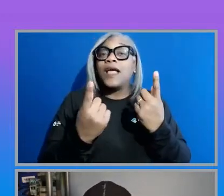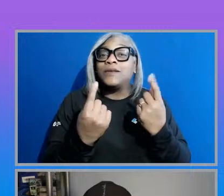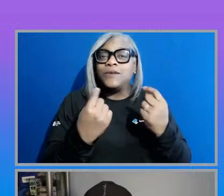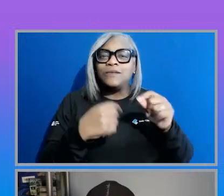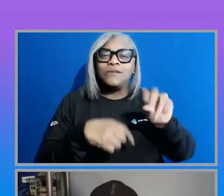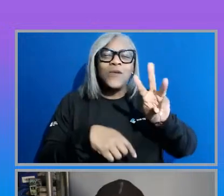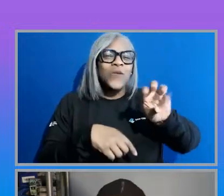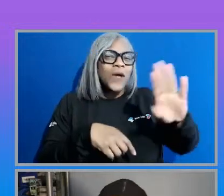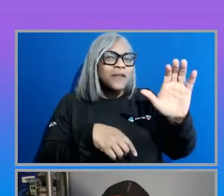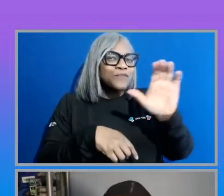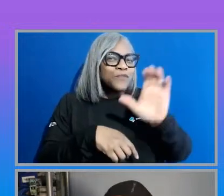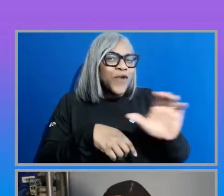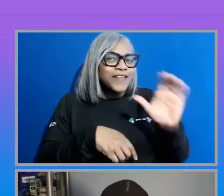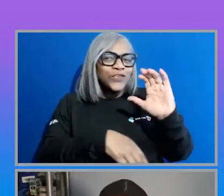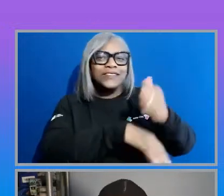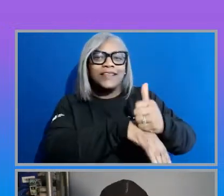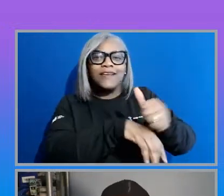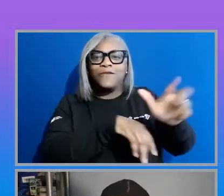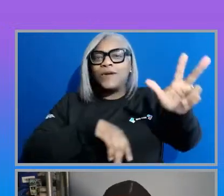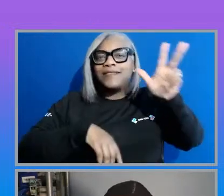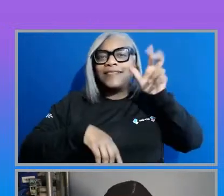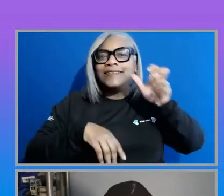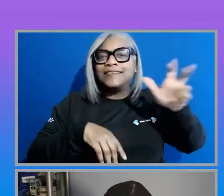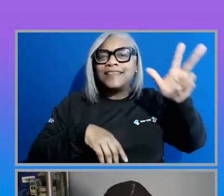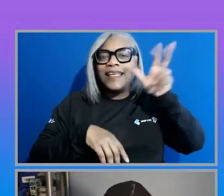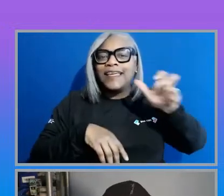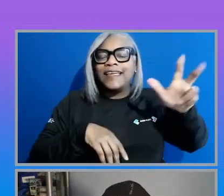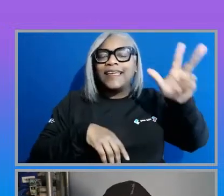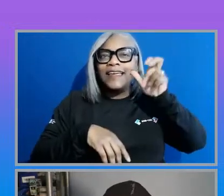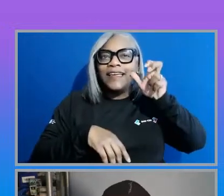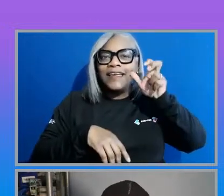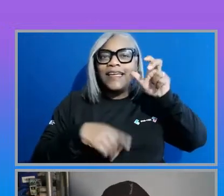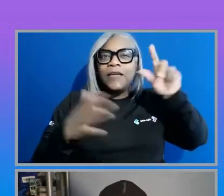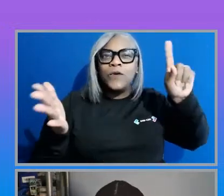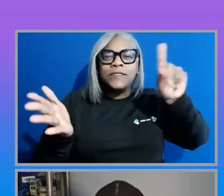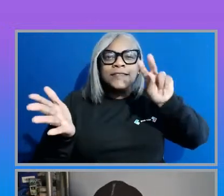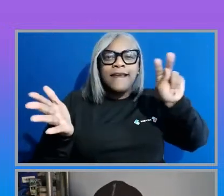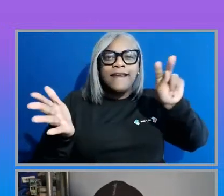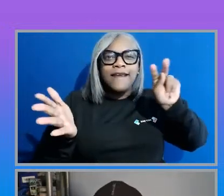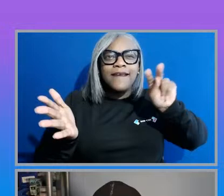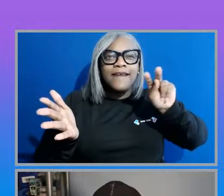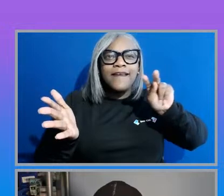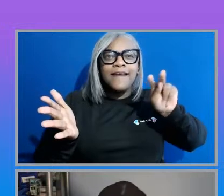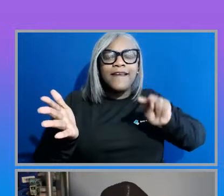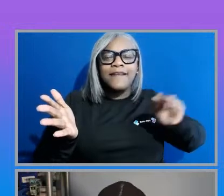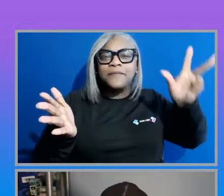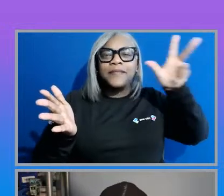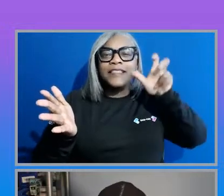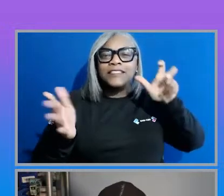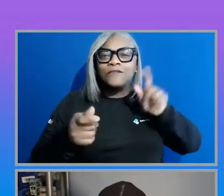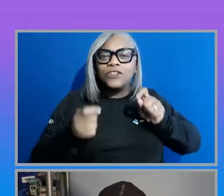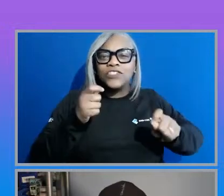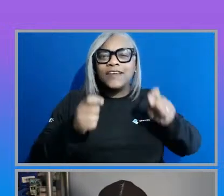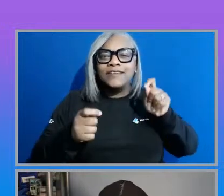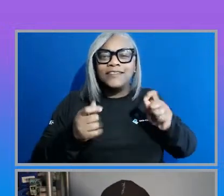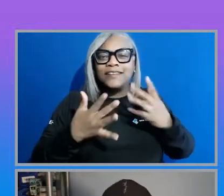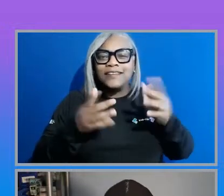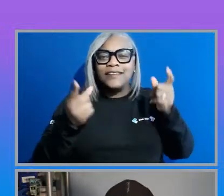mode, and it's going to scan the page and then sort of listen for